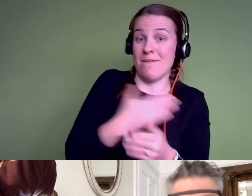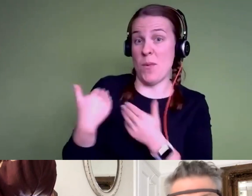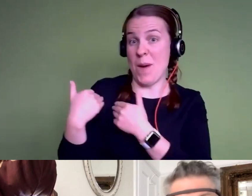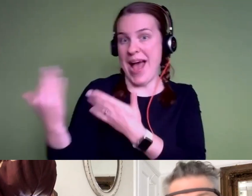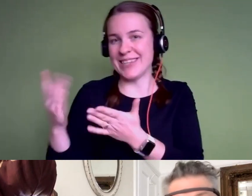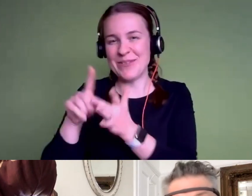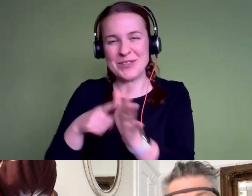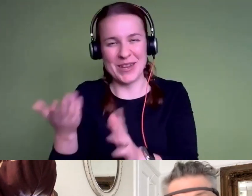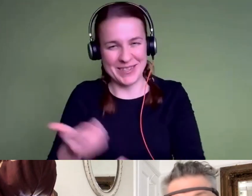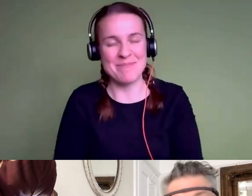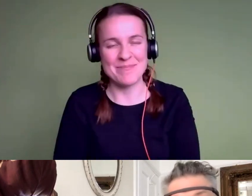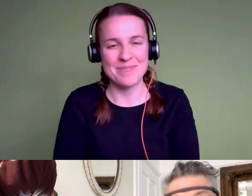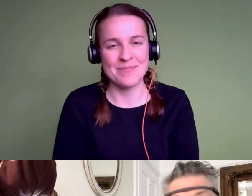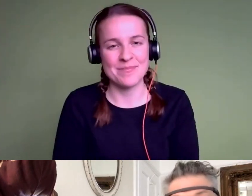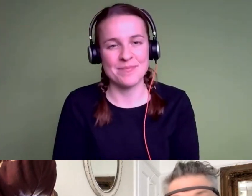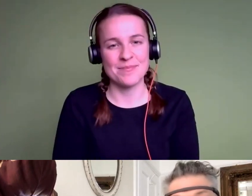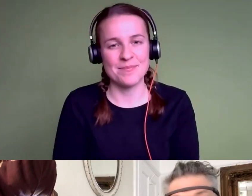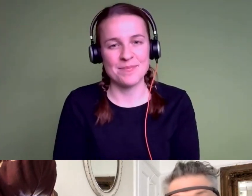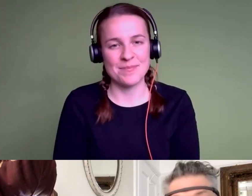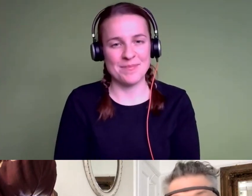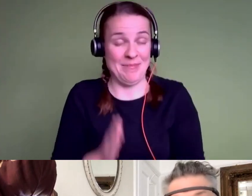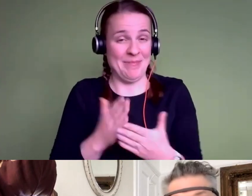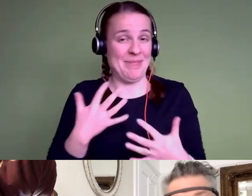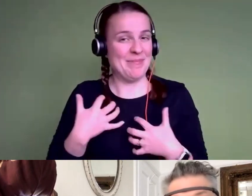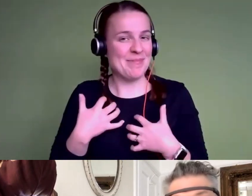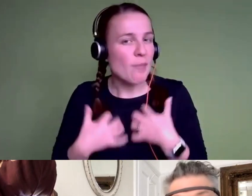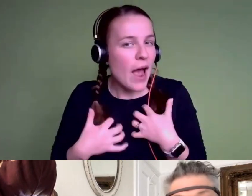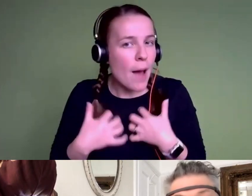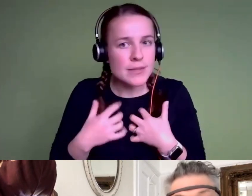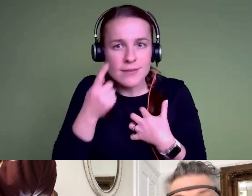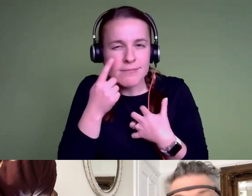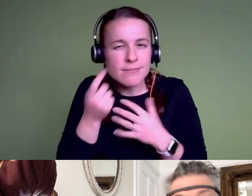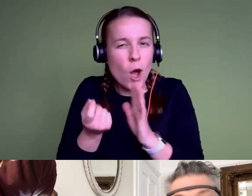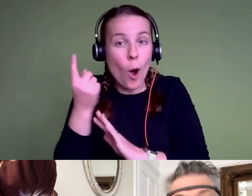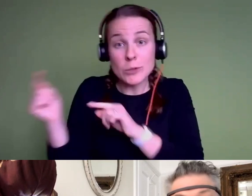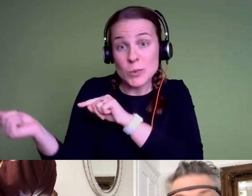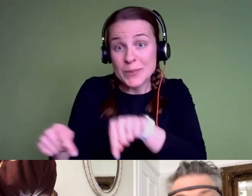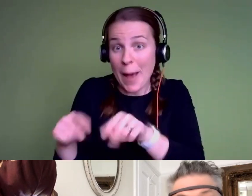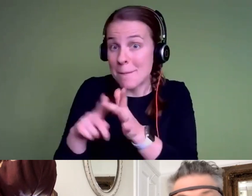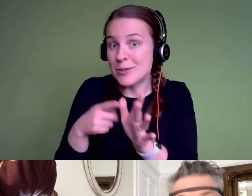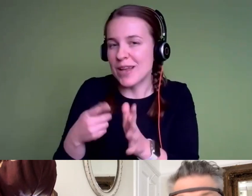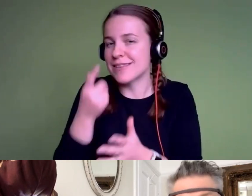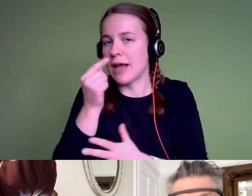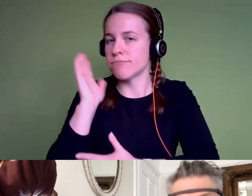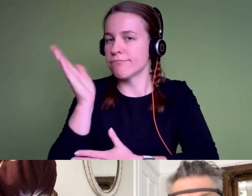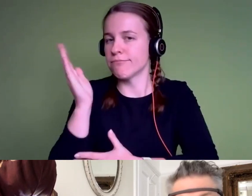So yes, I just wanted to give you some of the back story of this before I hand over to